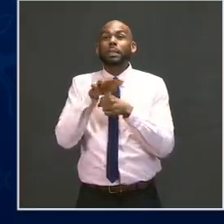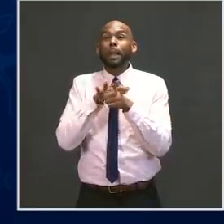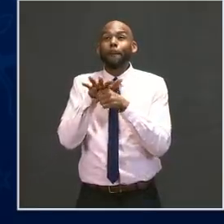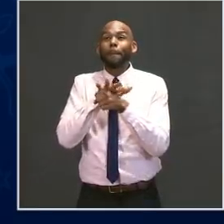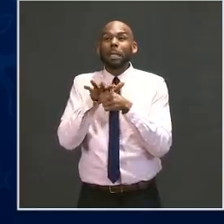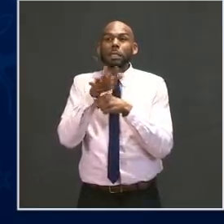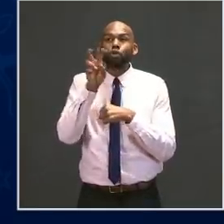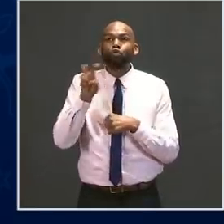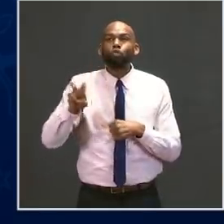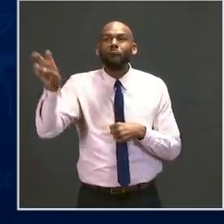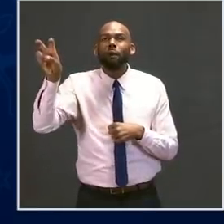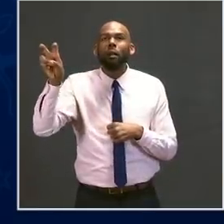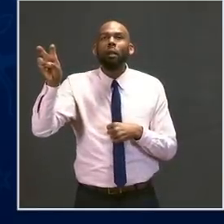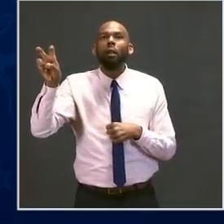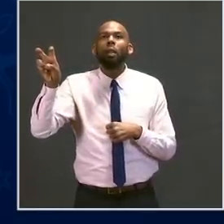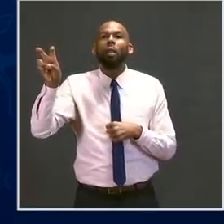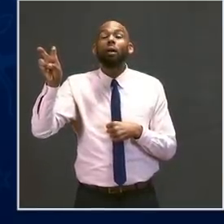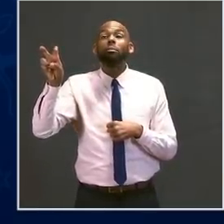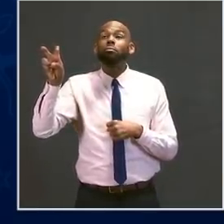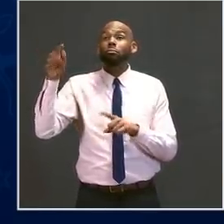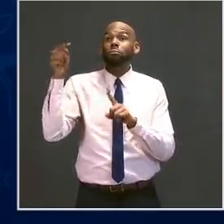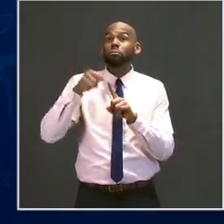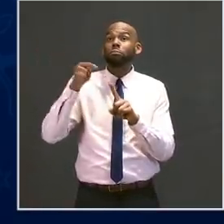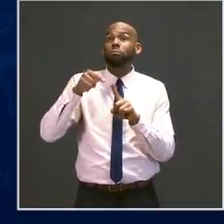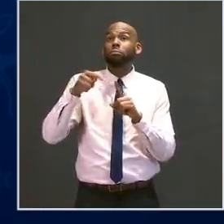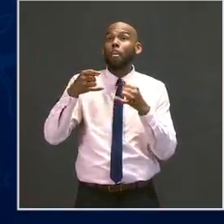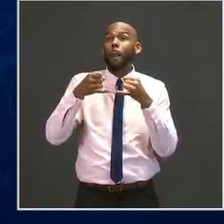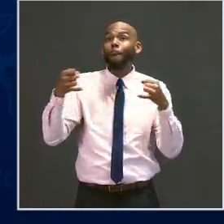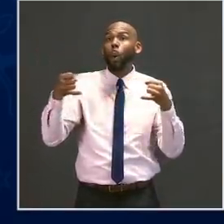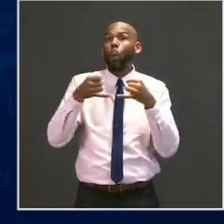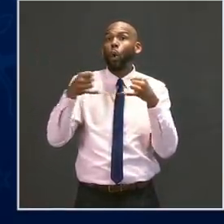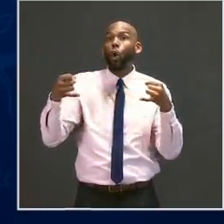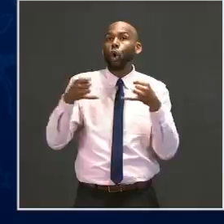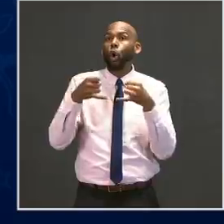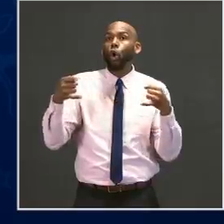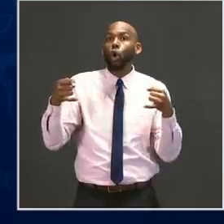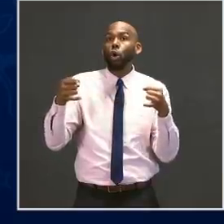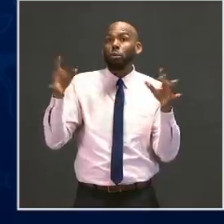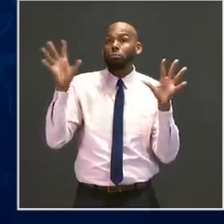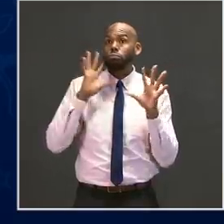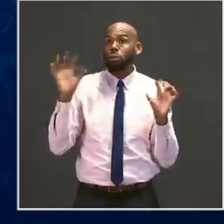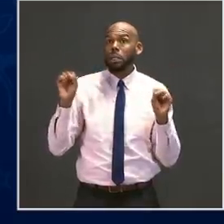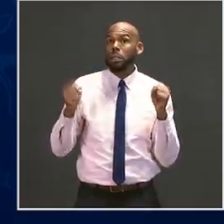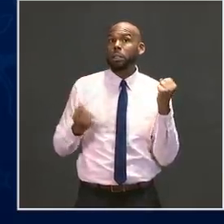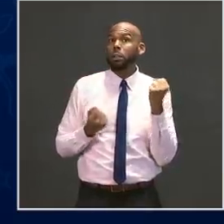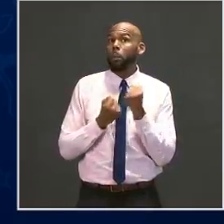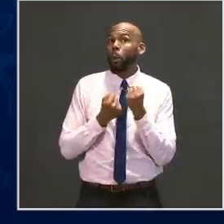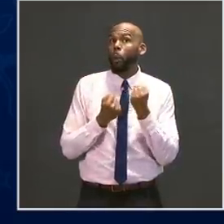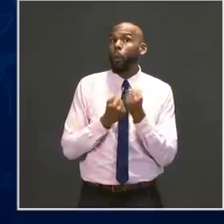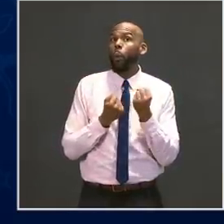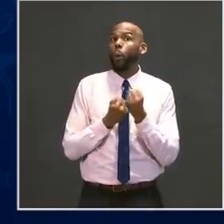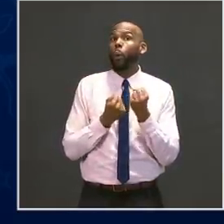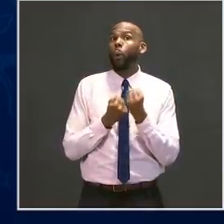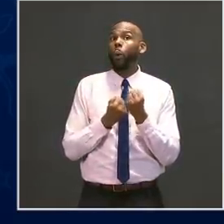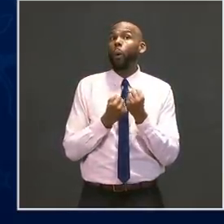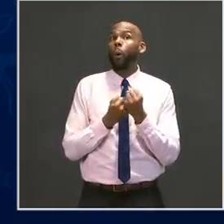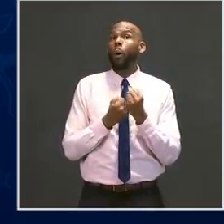also going back to the border: The President -- does the President support leaving the southern border open